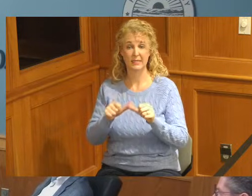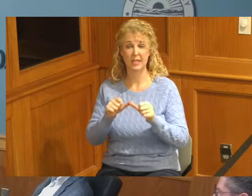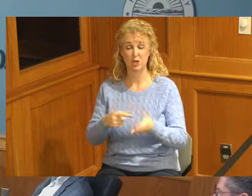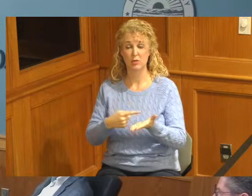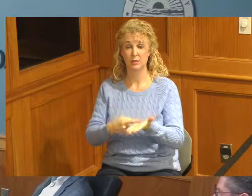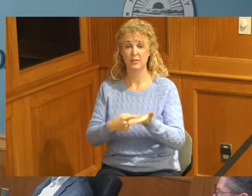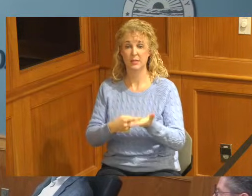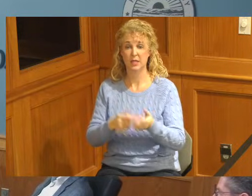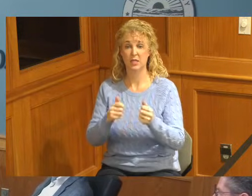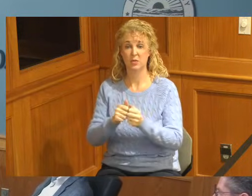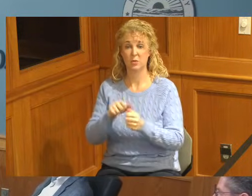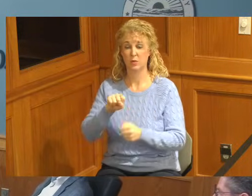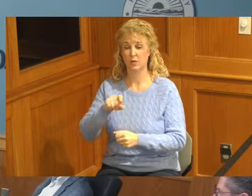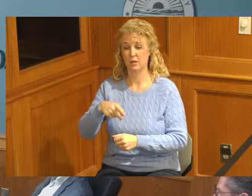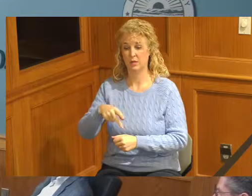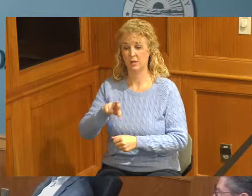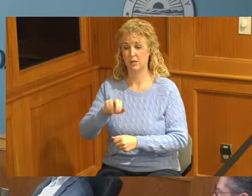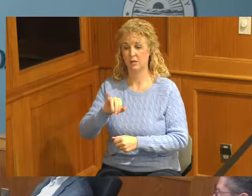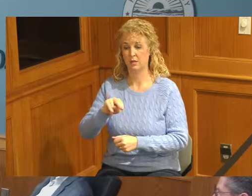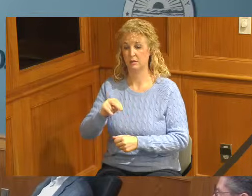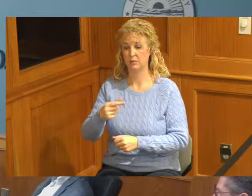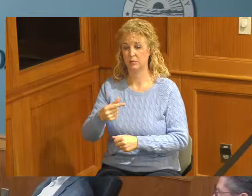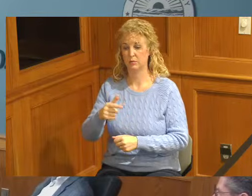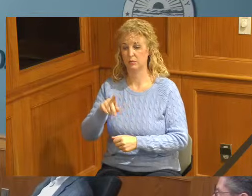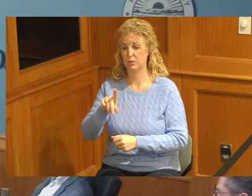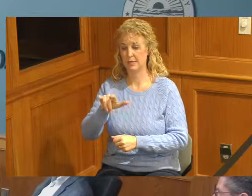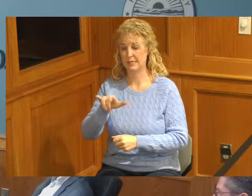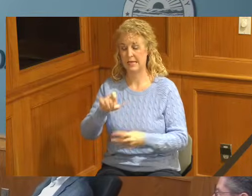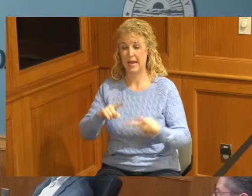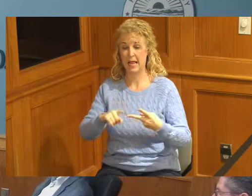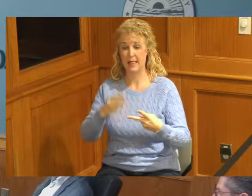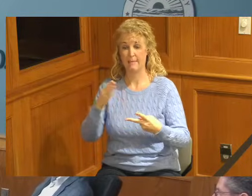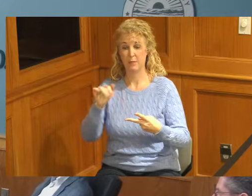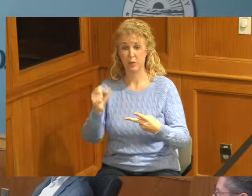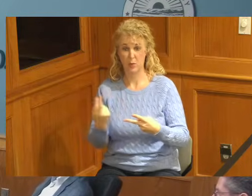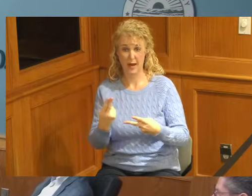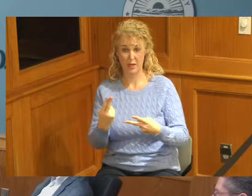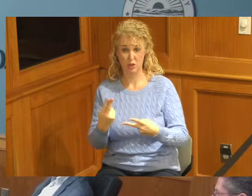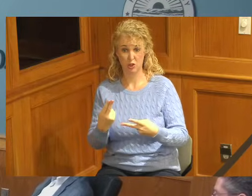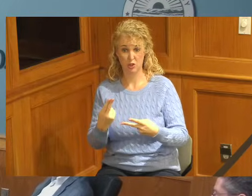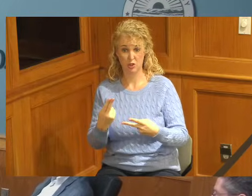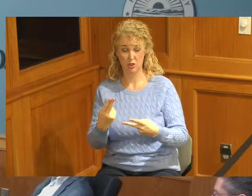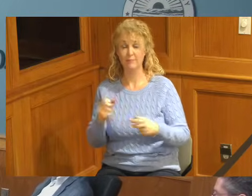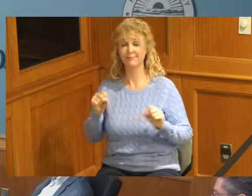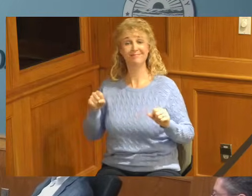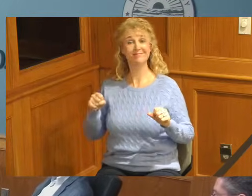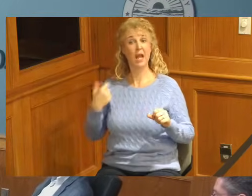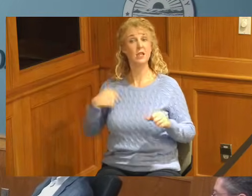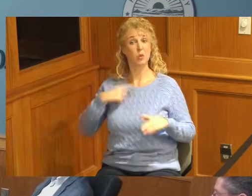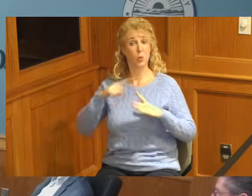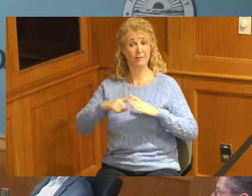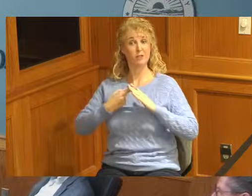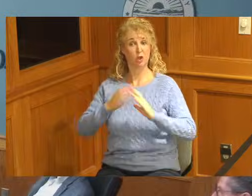with Springdale and Blue Ash. So it's final but they're looking at it also. Yes ma'am. the they